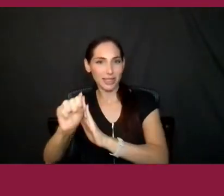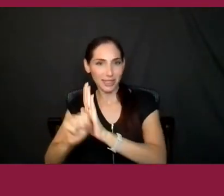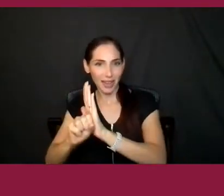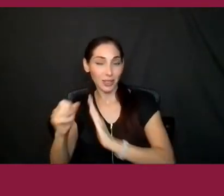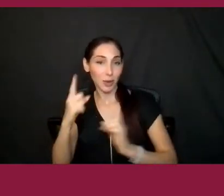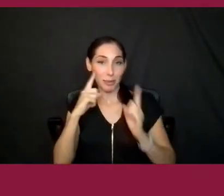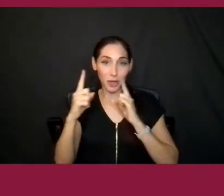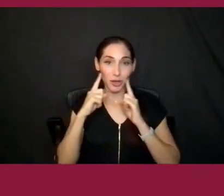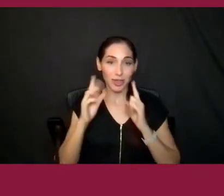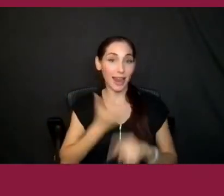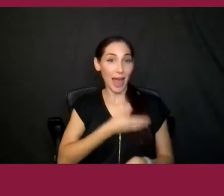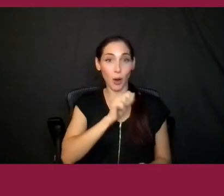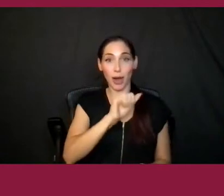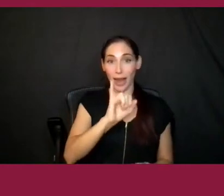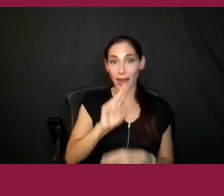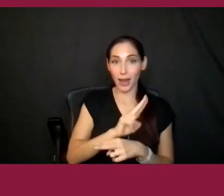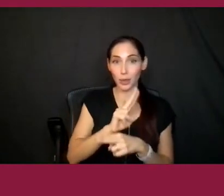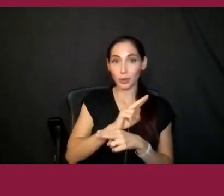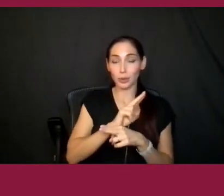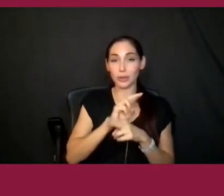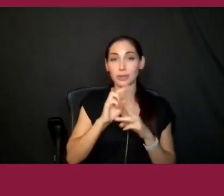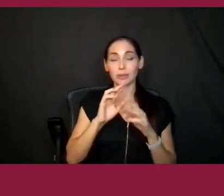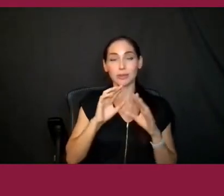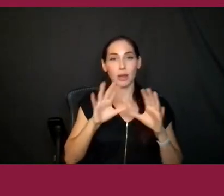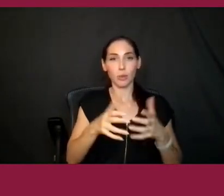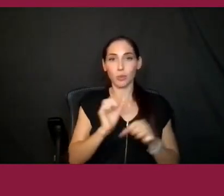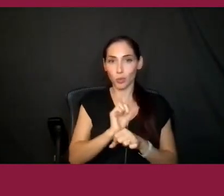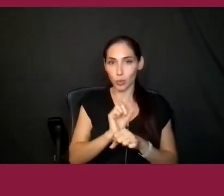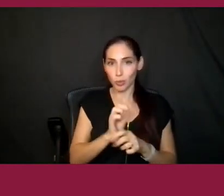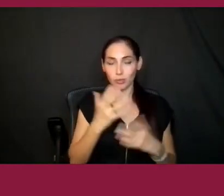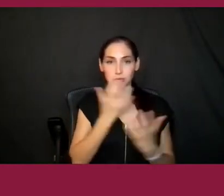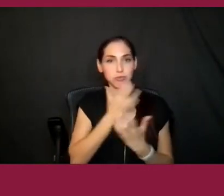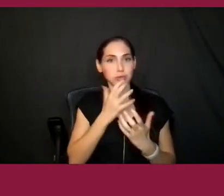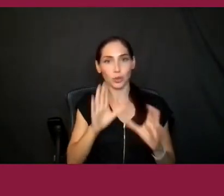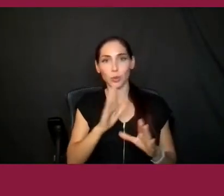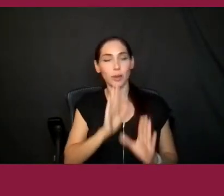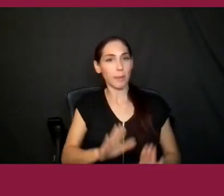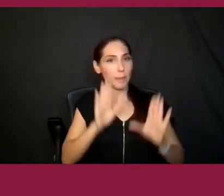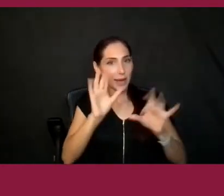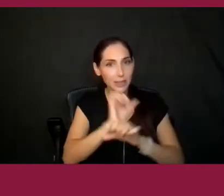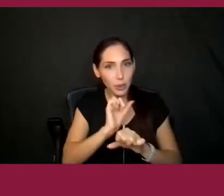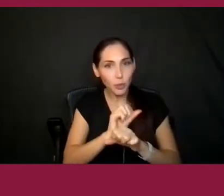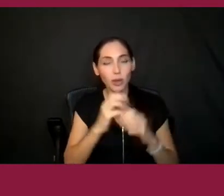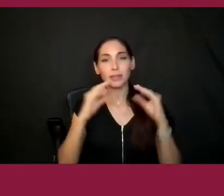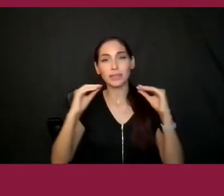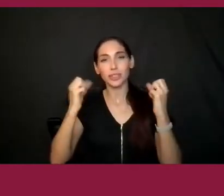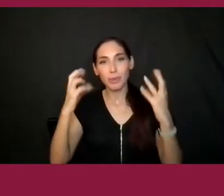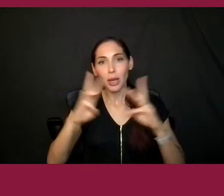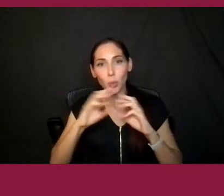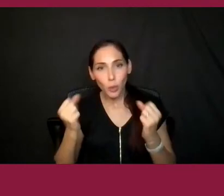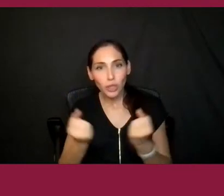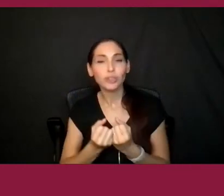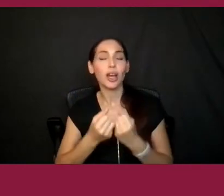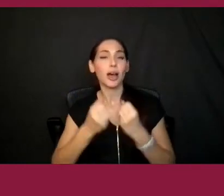AI usage work group is really doing fantastic work, lots of workshops, and, uh, educating, uh, students